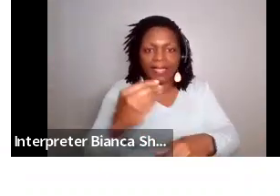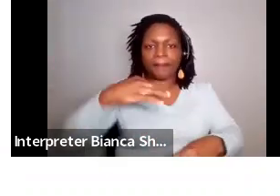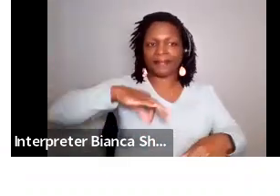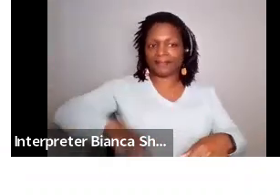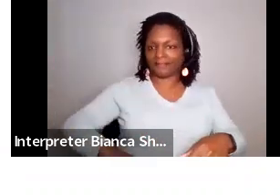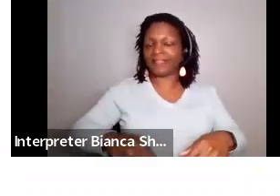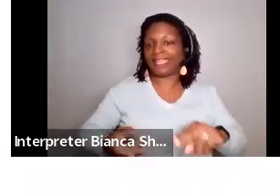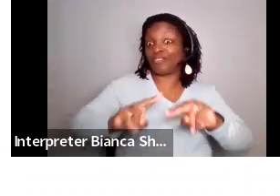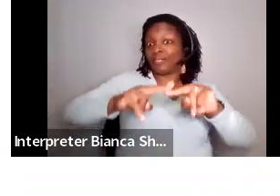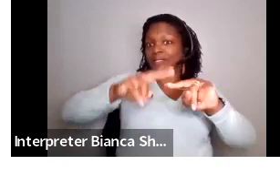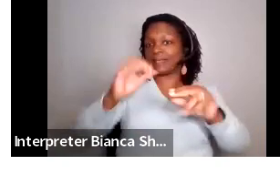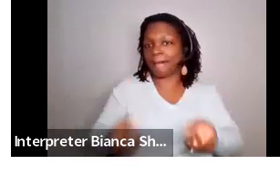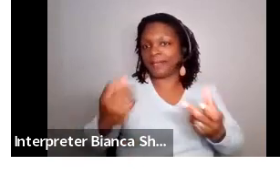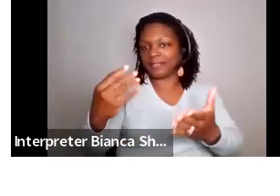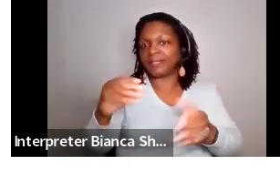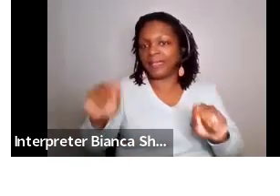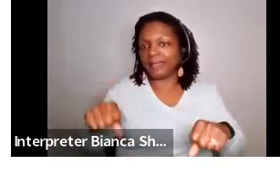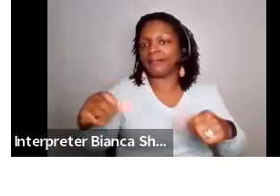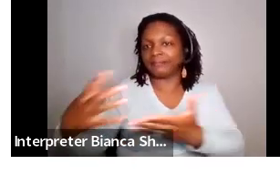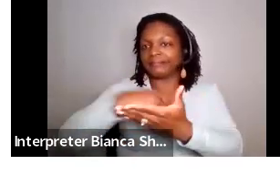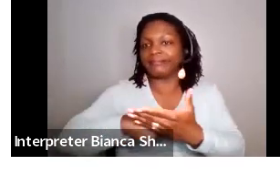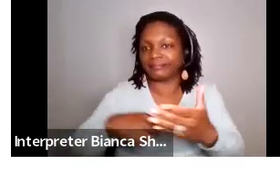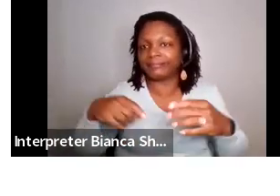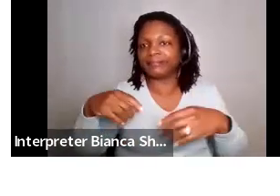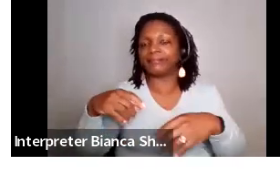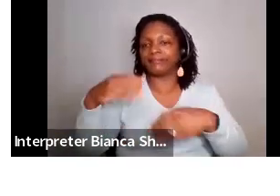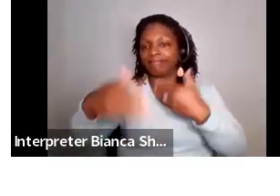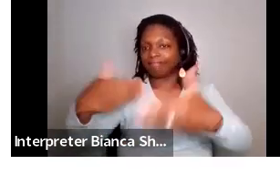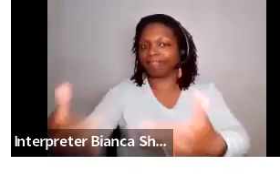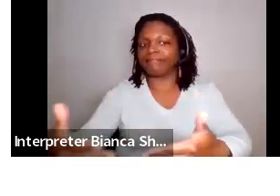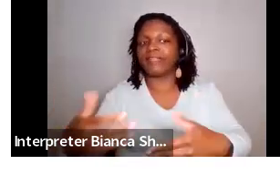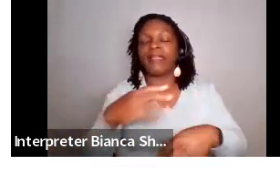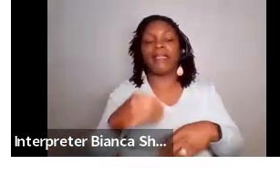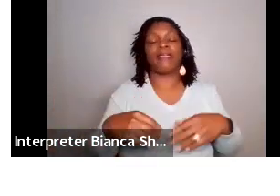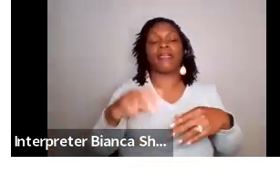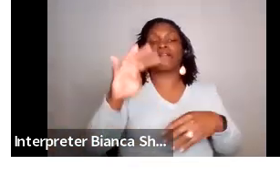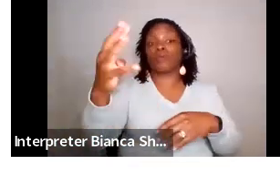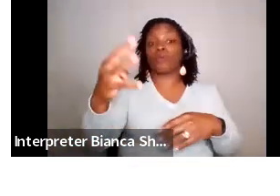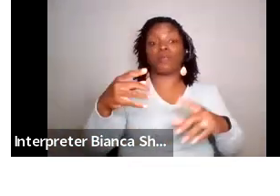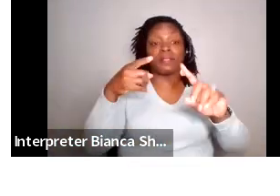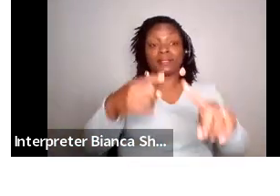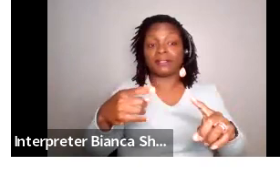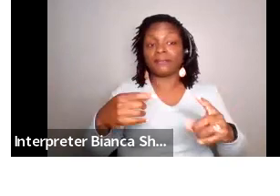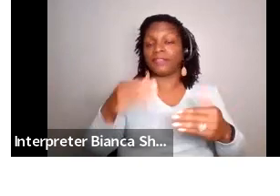Finally to reduce beneficiary dependence on disability, benefits, and other income support programs.